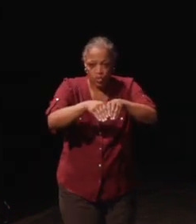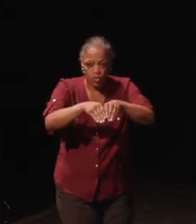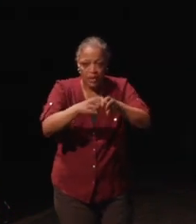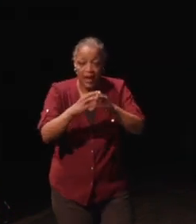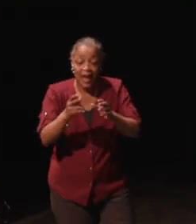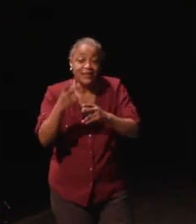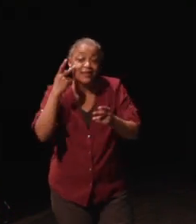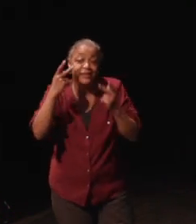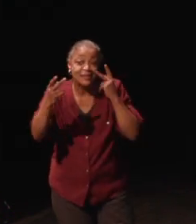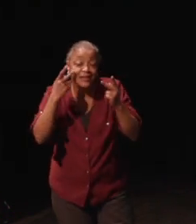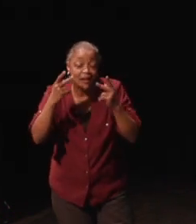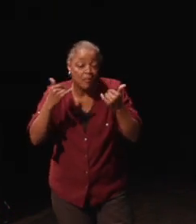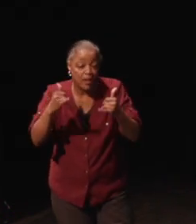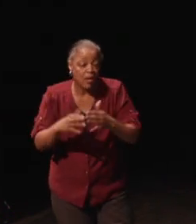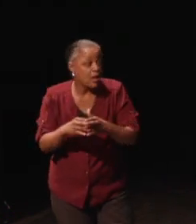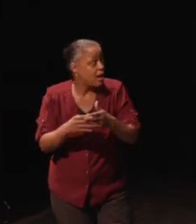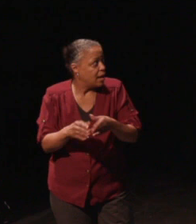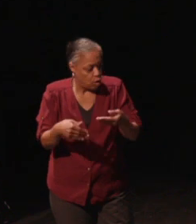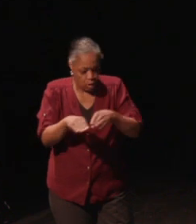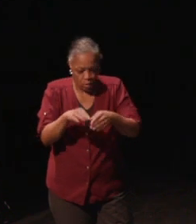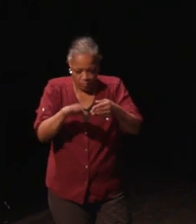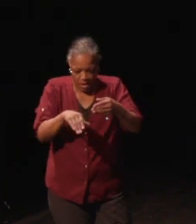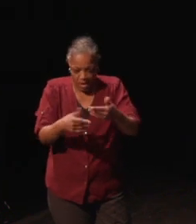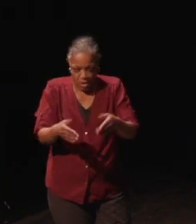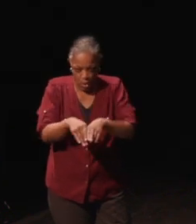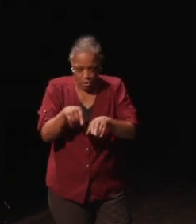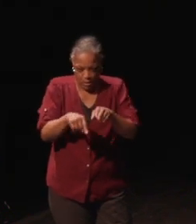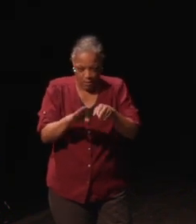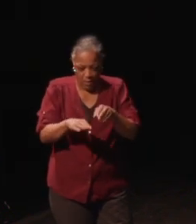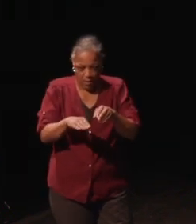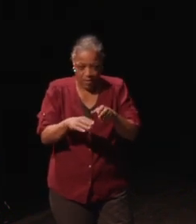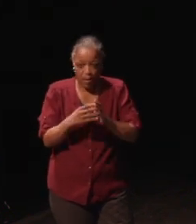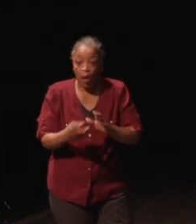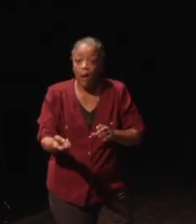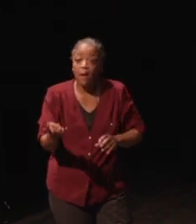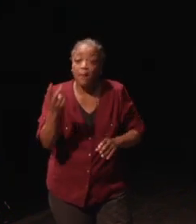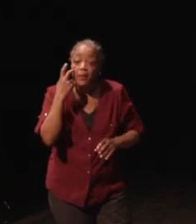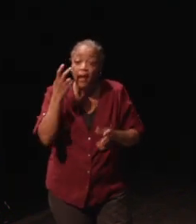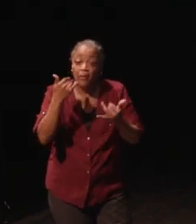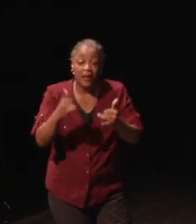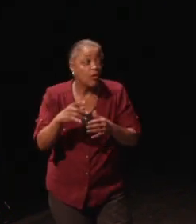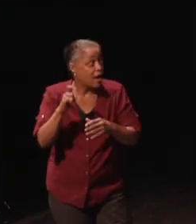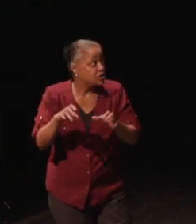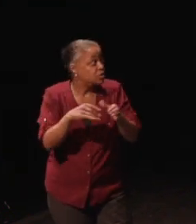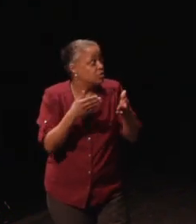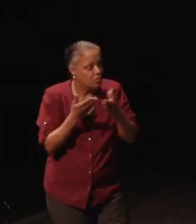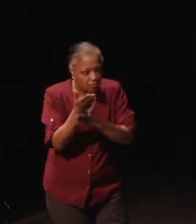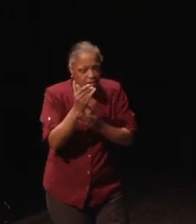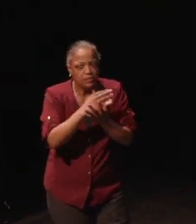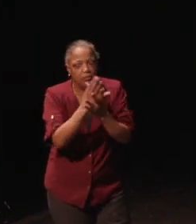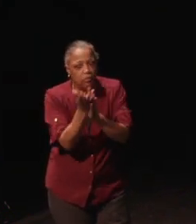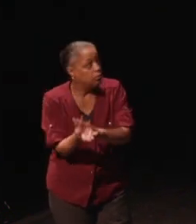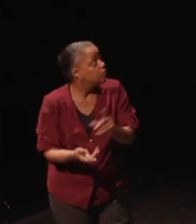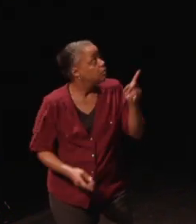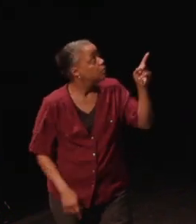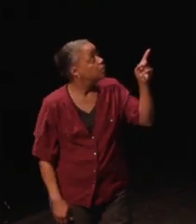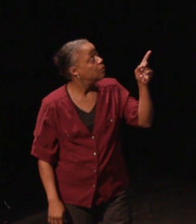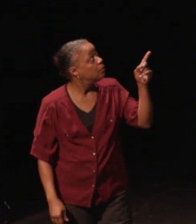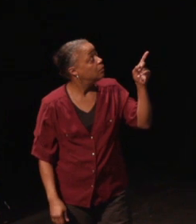I hit the "close button" at the bottom. Here's what a blind player will have to do.